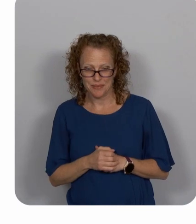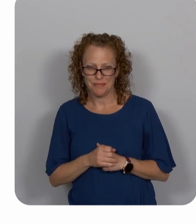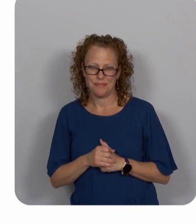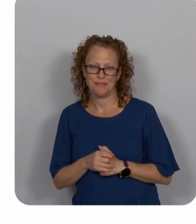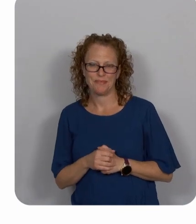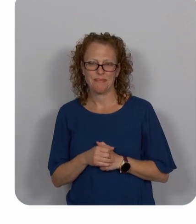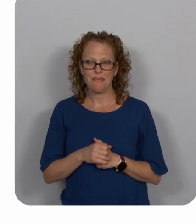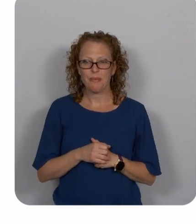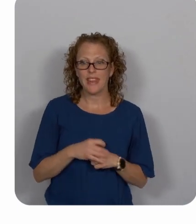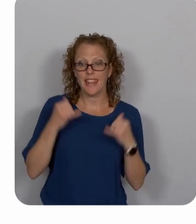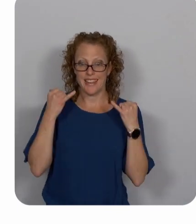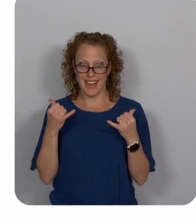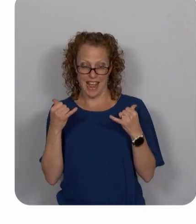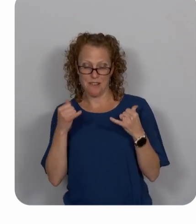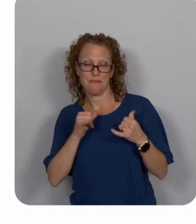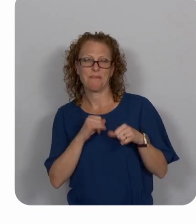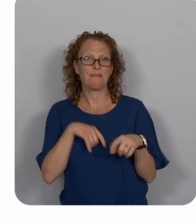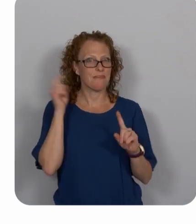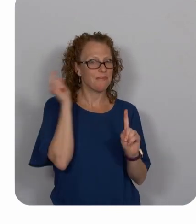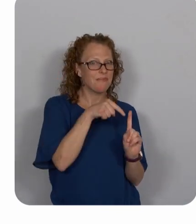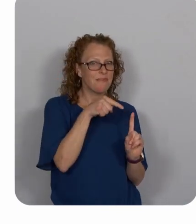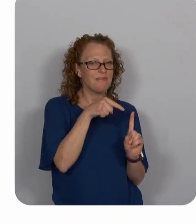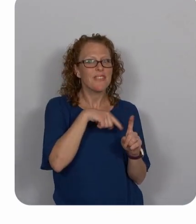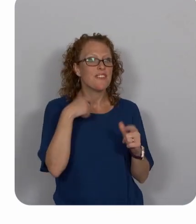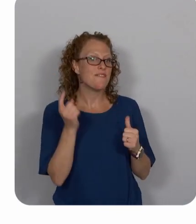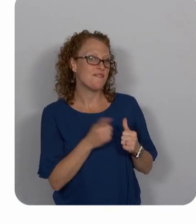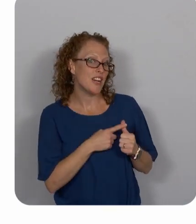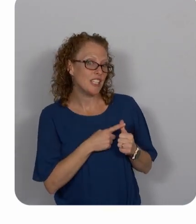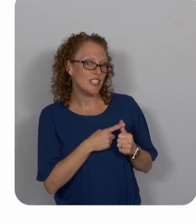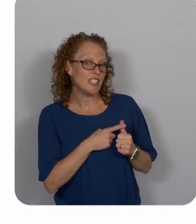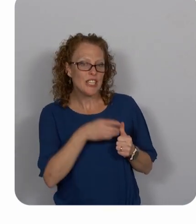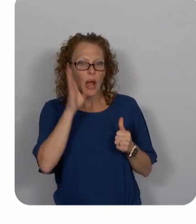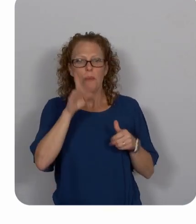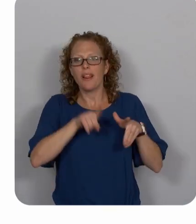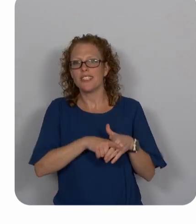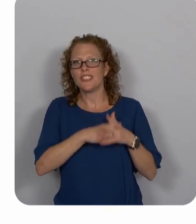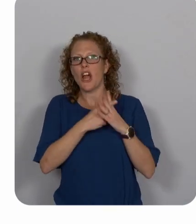Jumping into the first topic, we’ll step you through new capabilities that will enable you